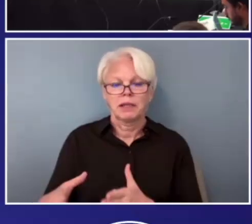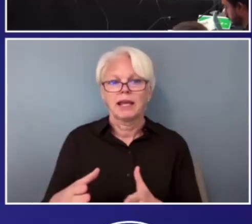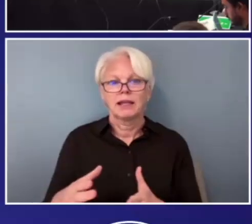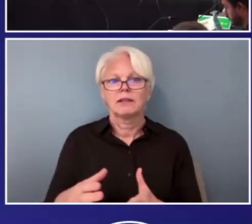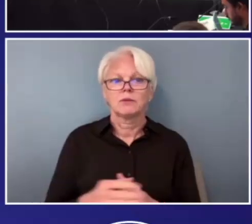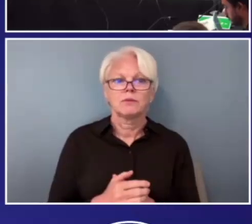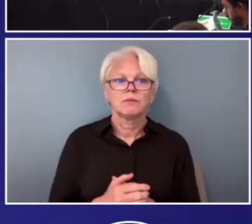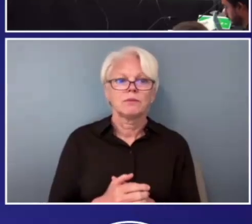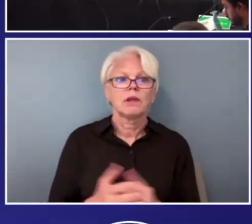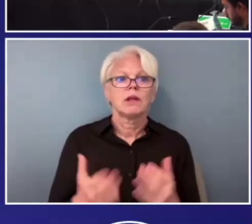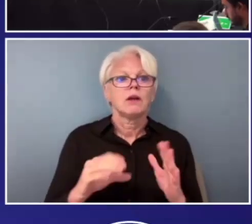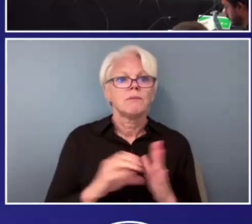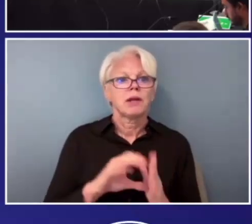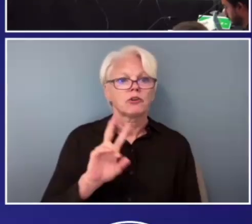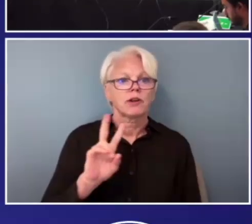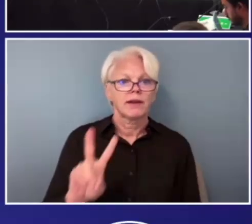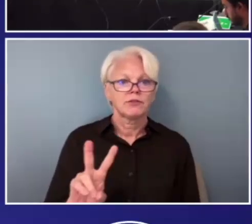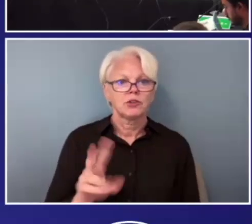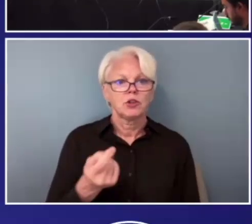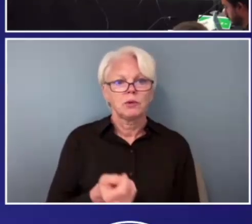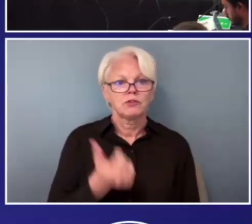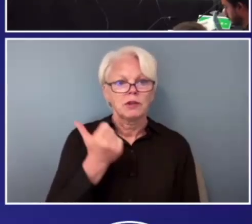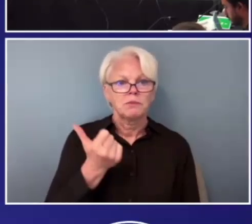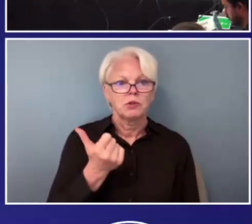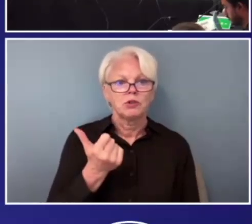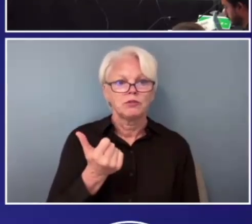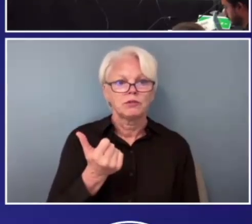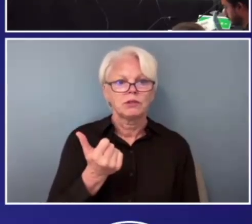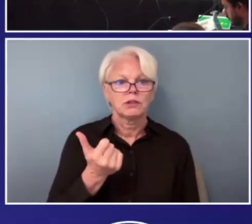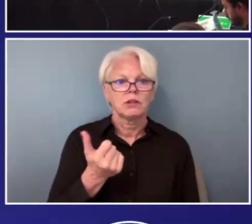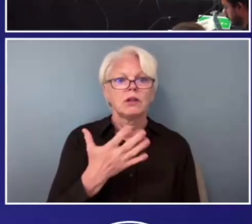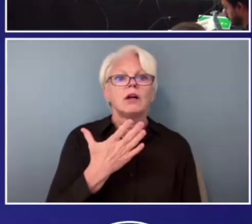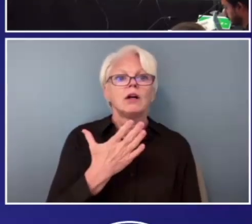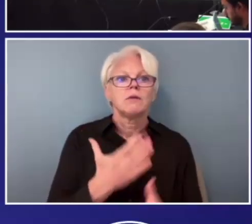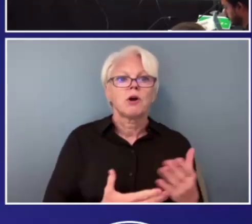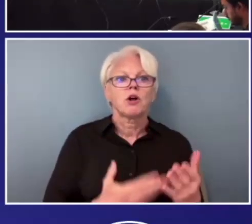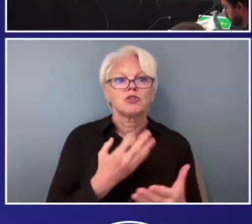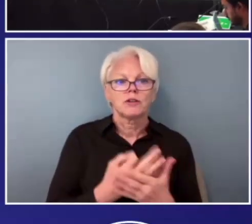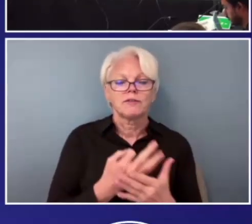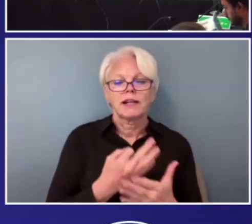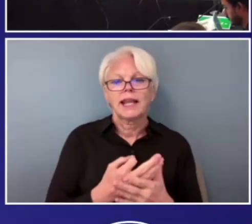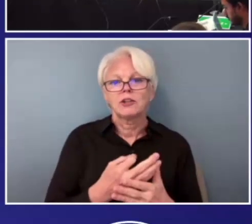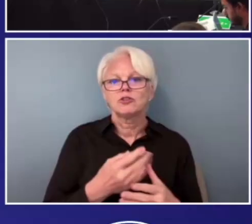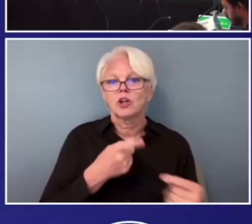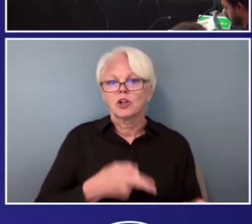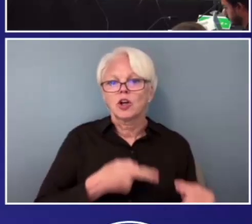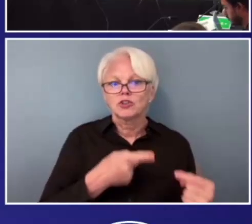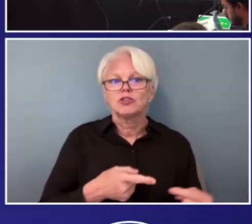Paragraph (2), we've removed partial financial hardship. We've inserted the language determining the